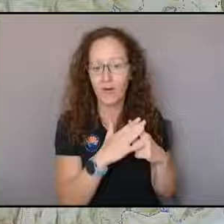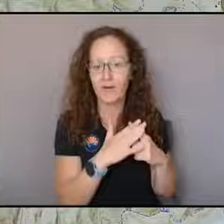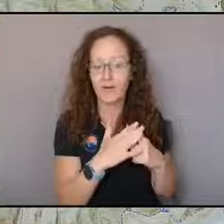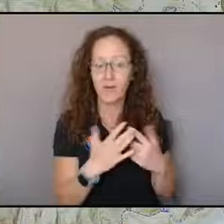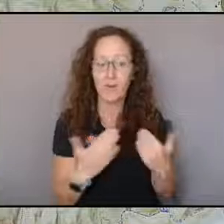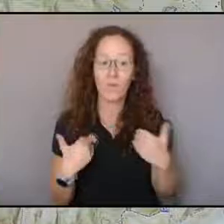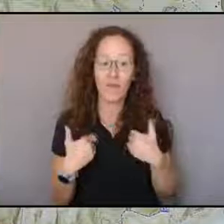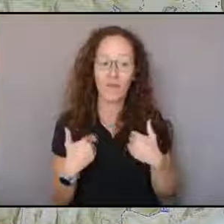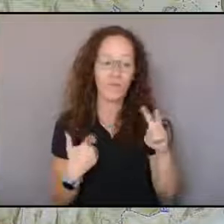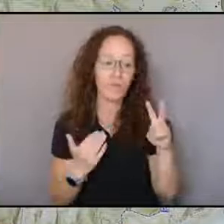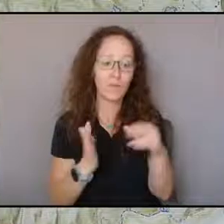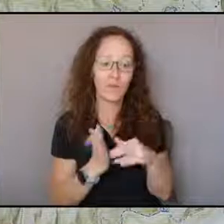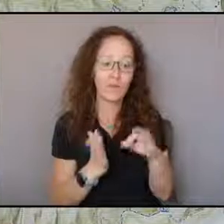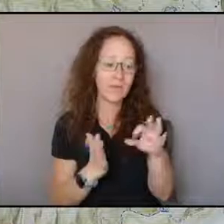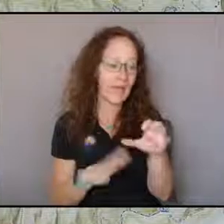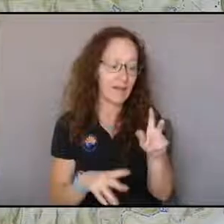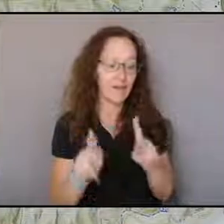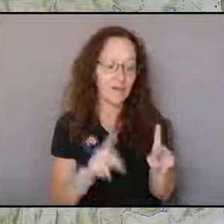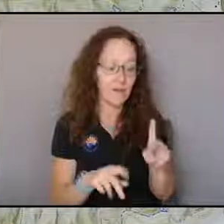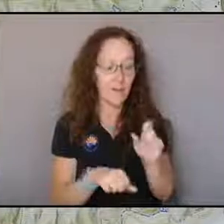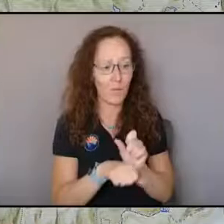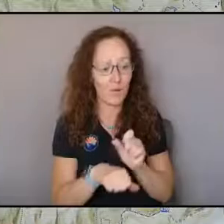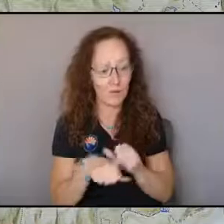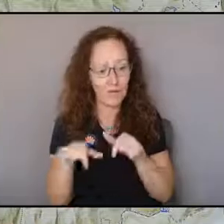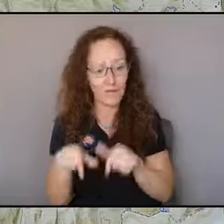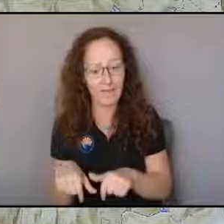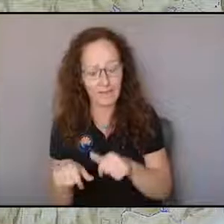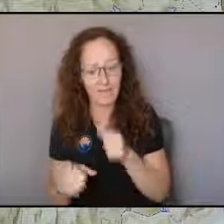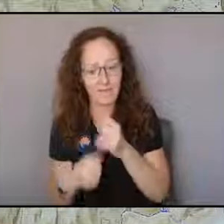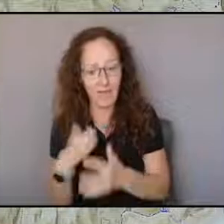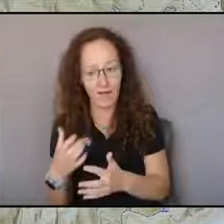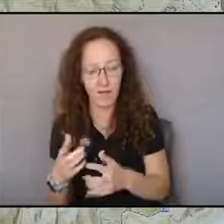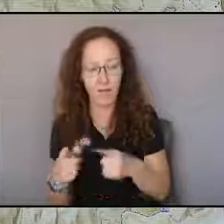THAT ARE ACTIVE ON THE CALF CANYON, HERMITS PEAK FIRE,